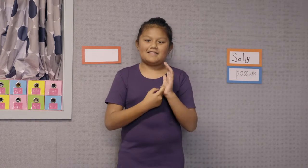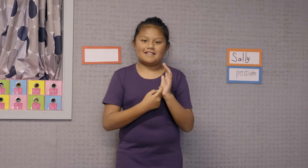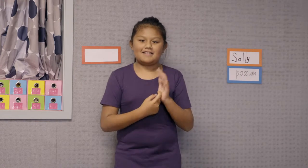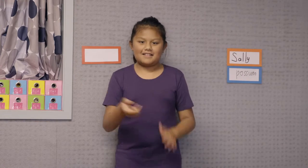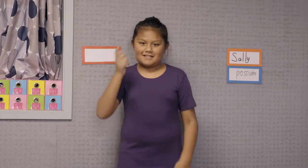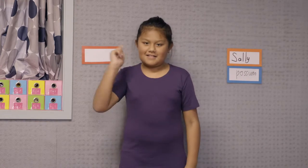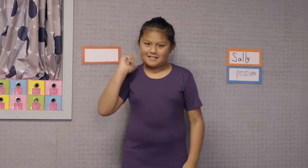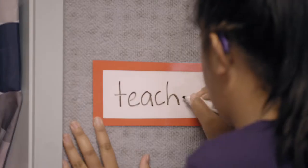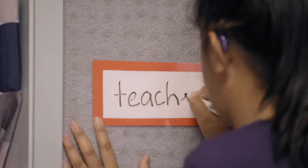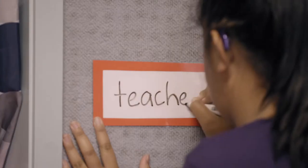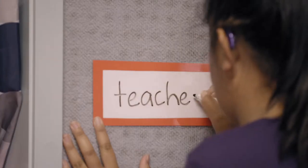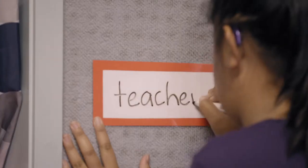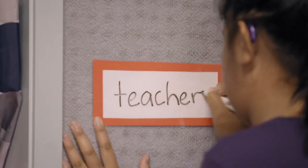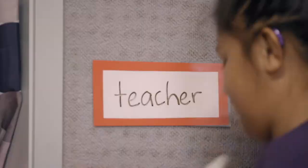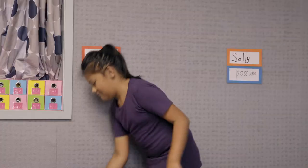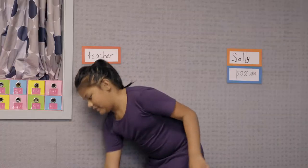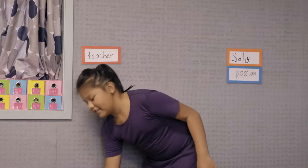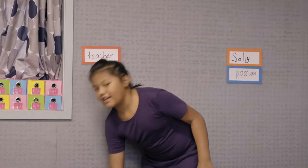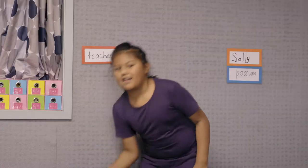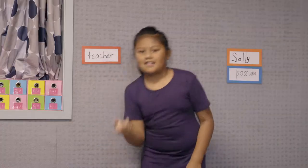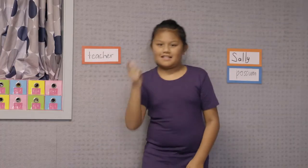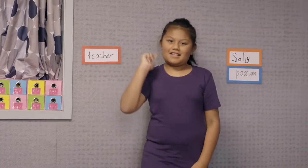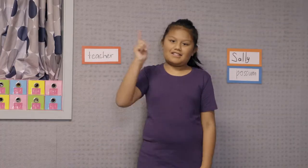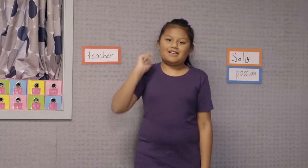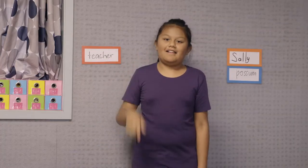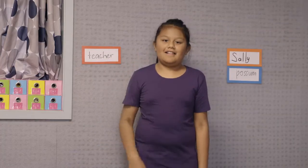Teacher.